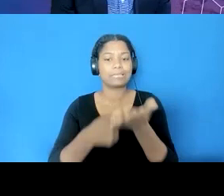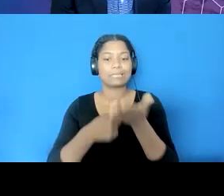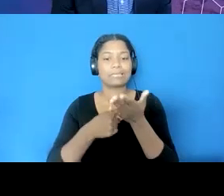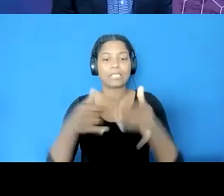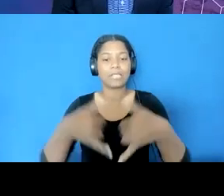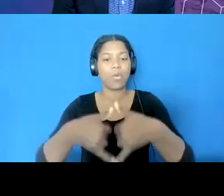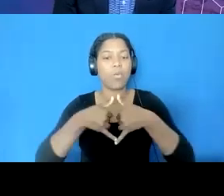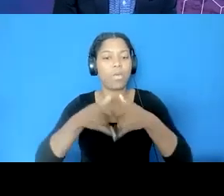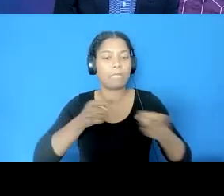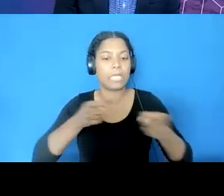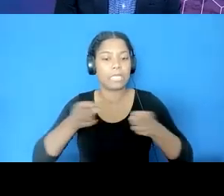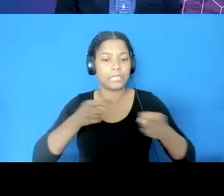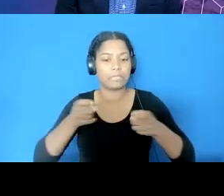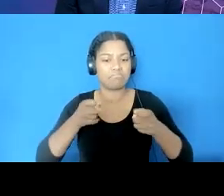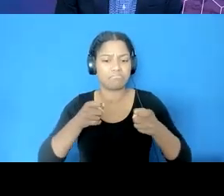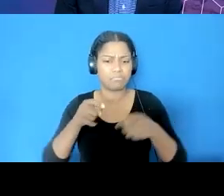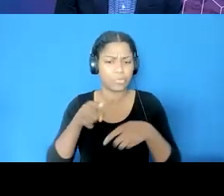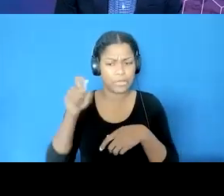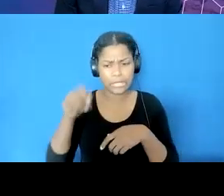to Know About Managing Your NSF Awards.